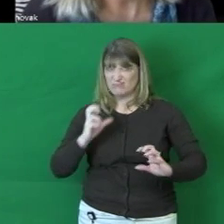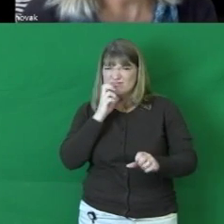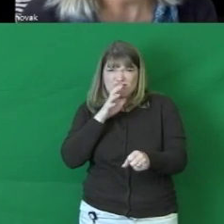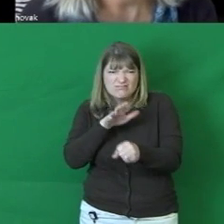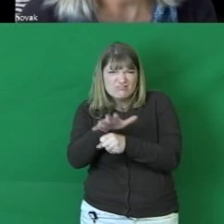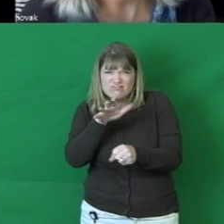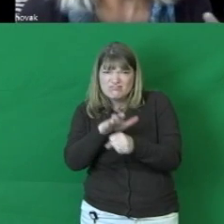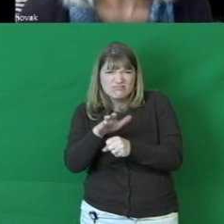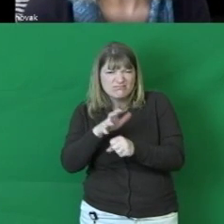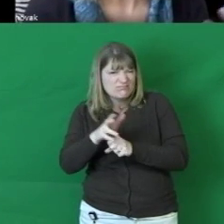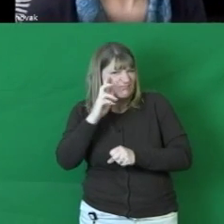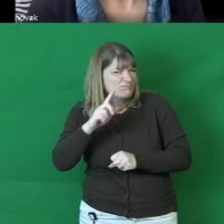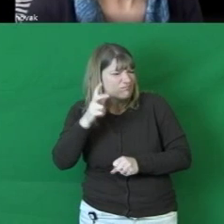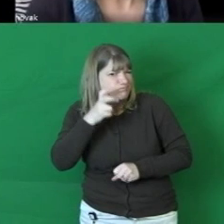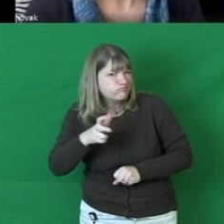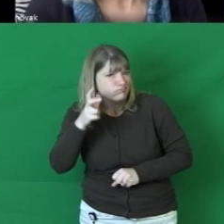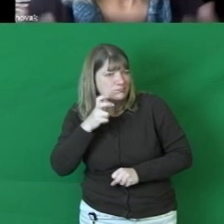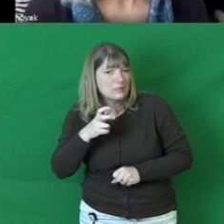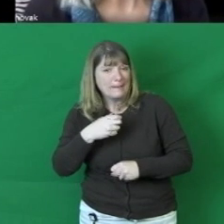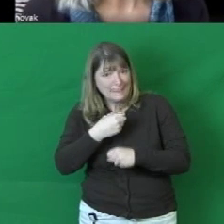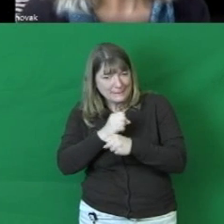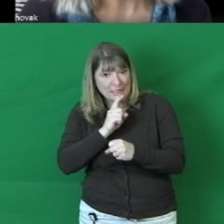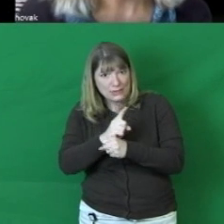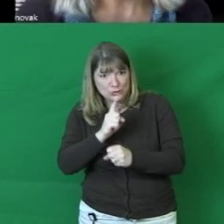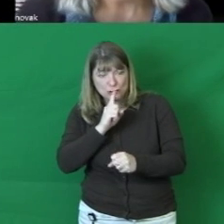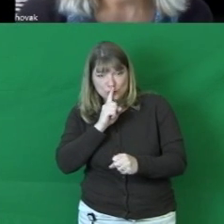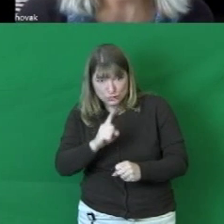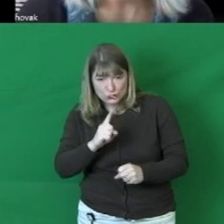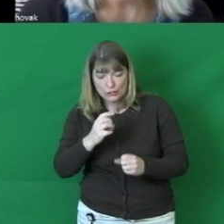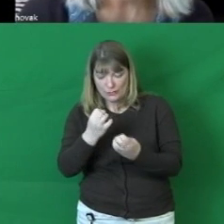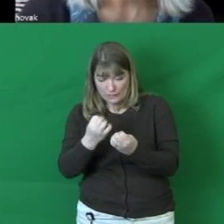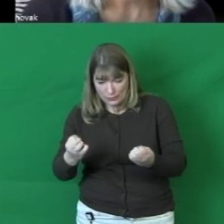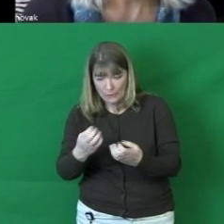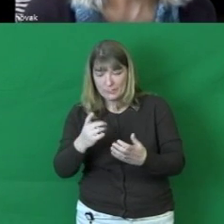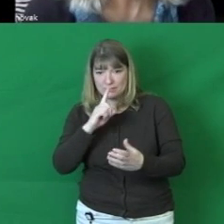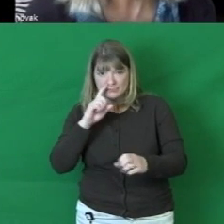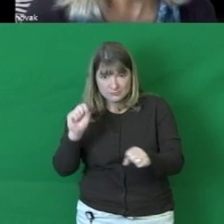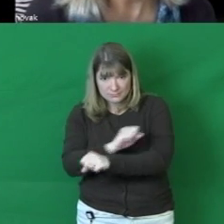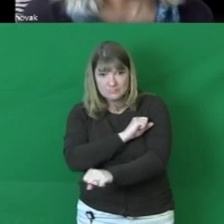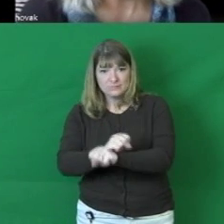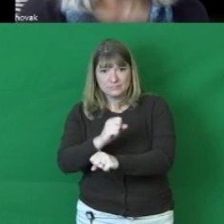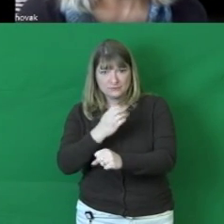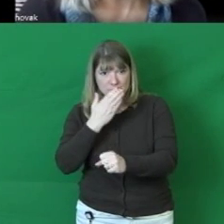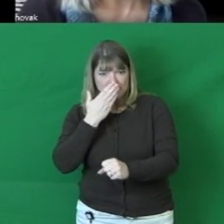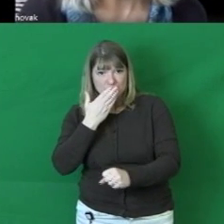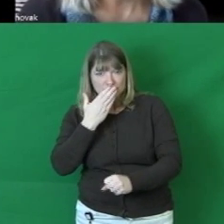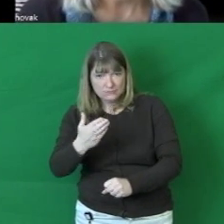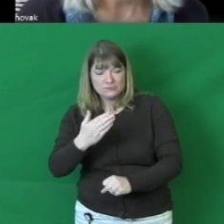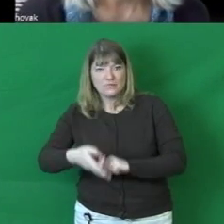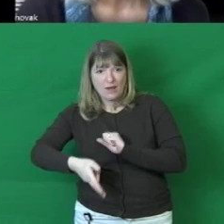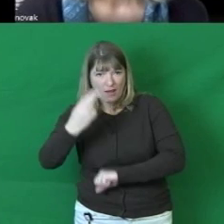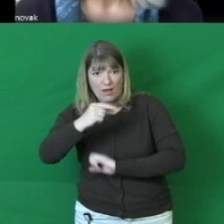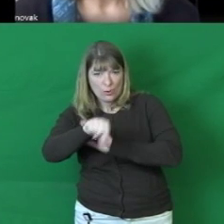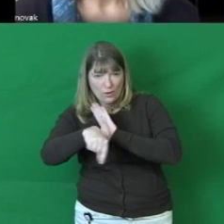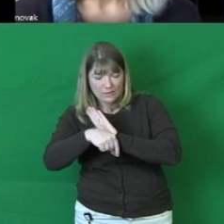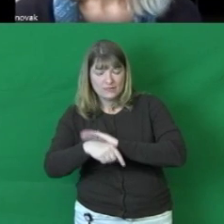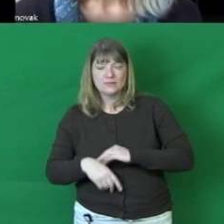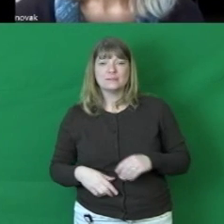to the music that they are going to hear. You want to make sure the sound equipment is legit, and that it's high quality.